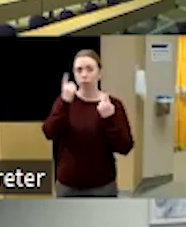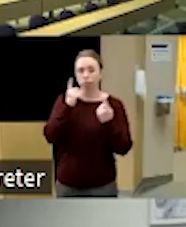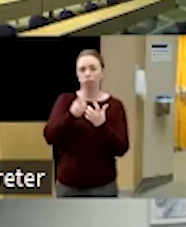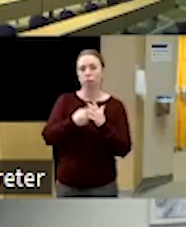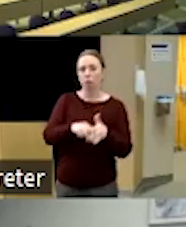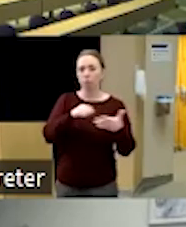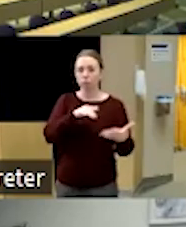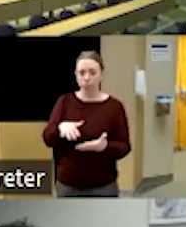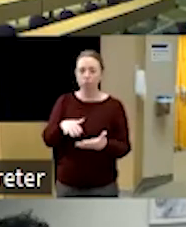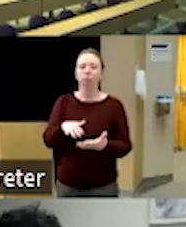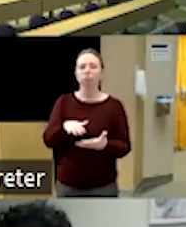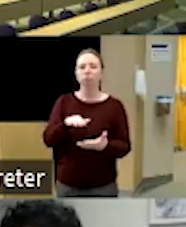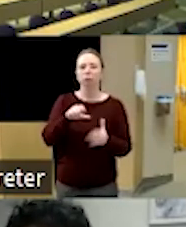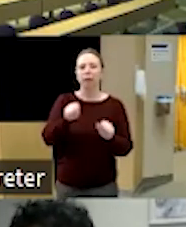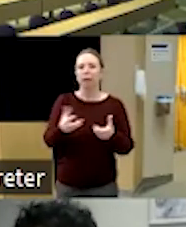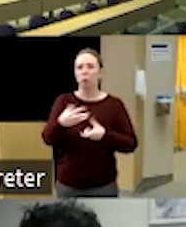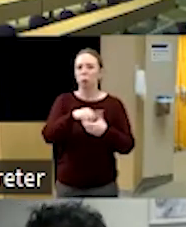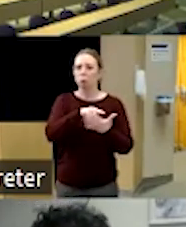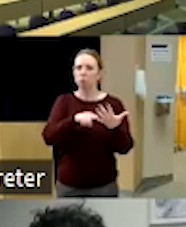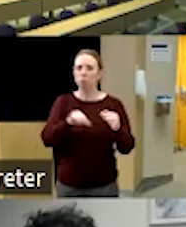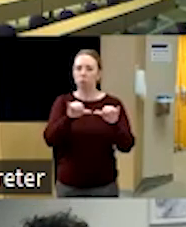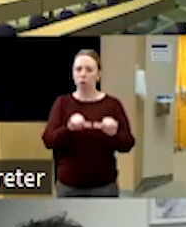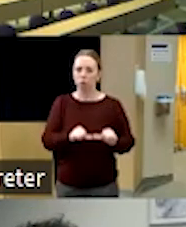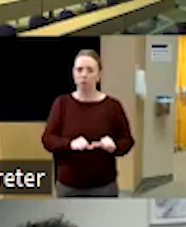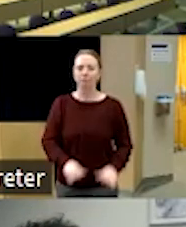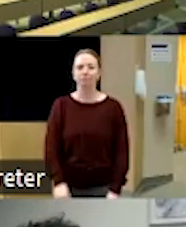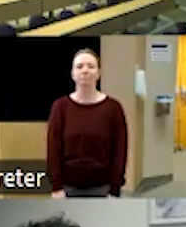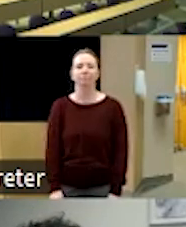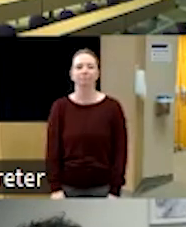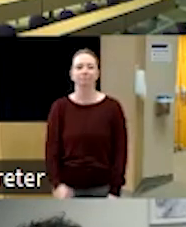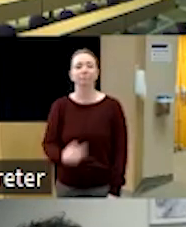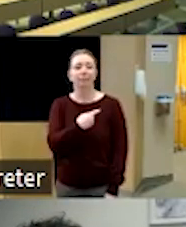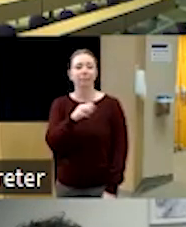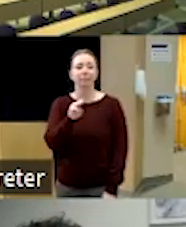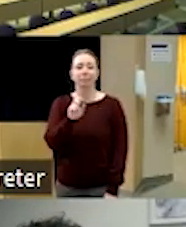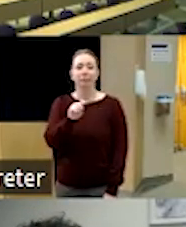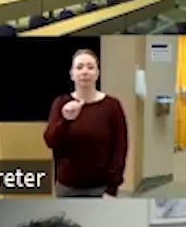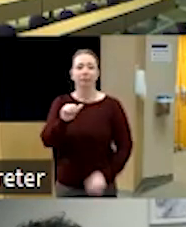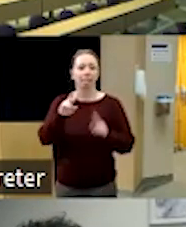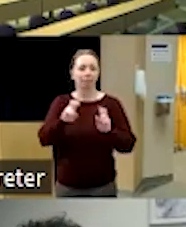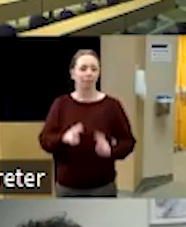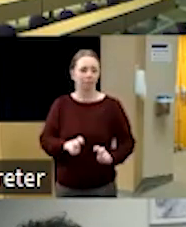um and this is a meta-analysis that has been done a couple of years ago um to looking into